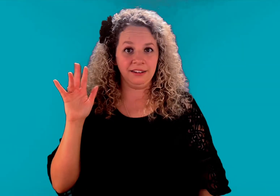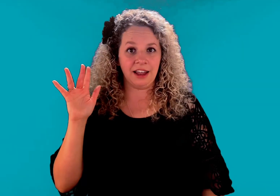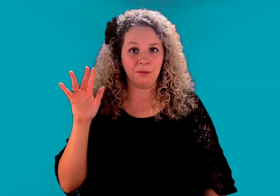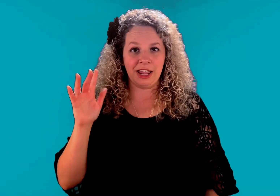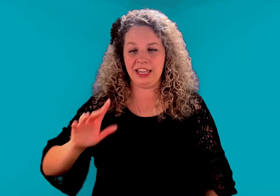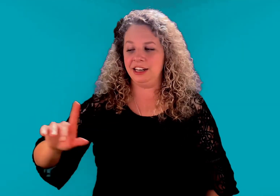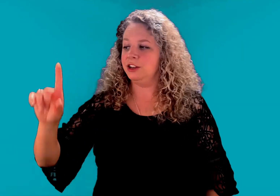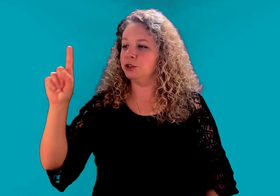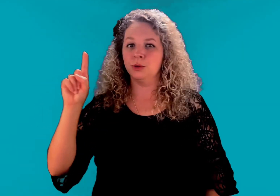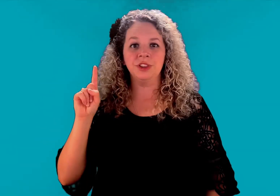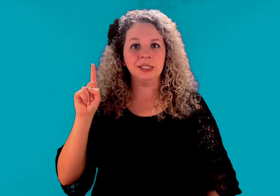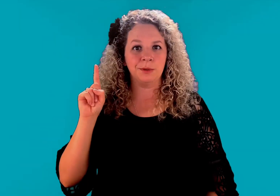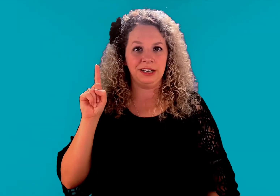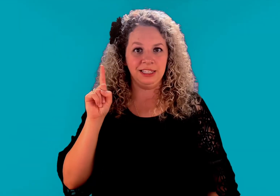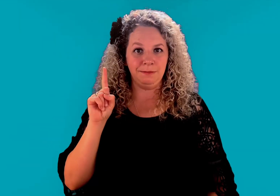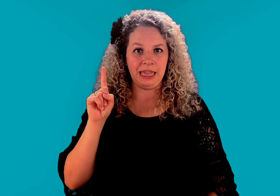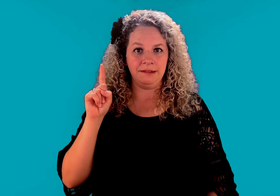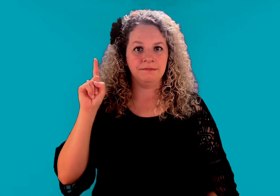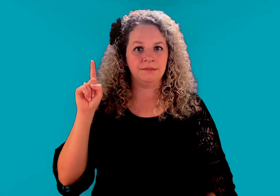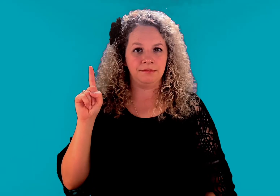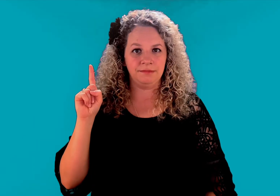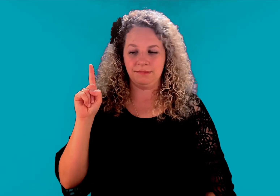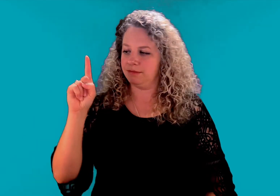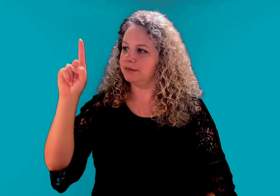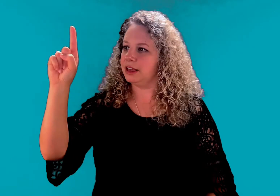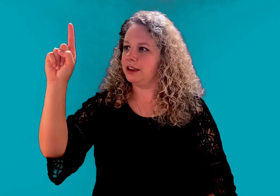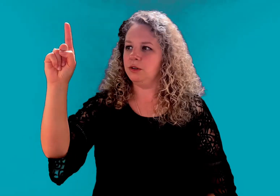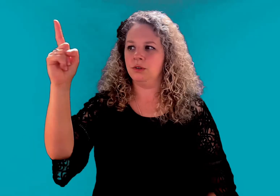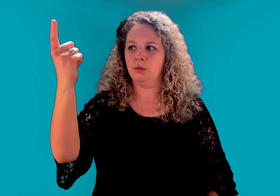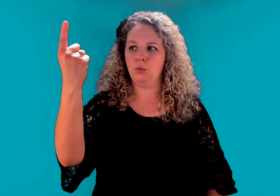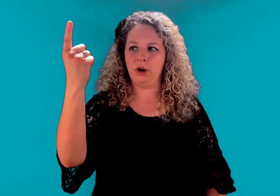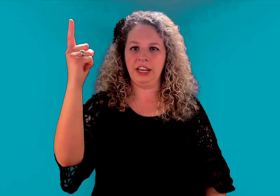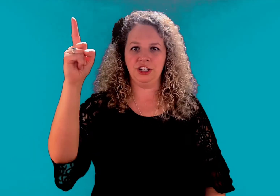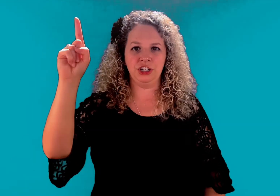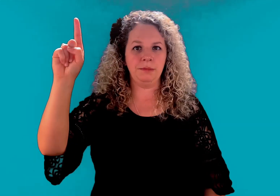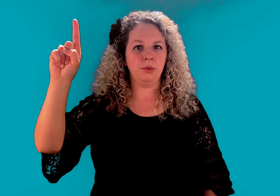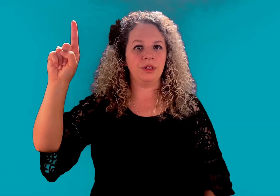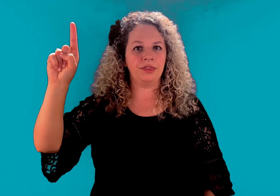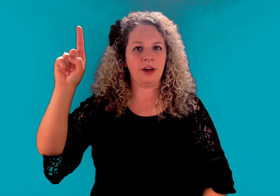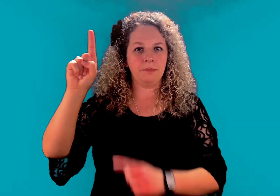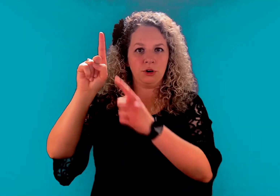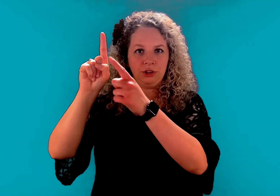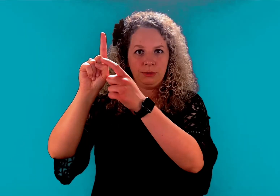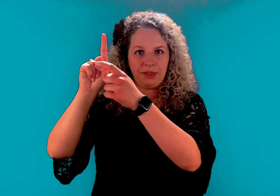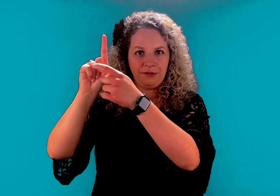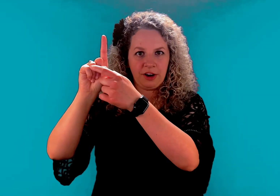I'm right-handed, so this 1 is me. Okay, 1 handshape with thumb curled around the front here.